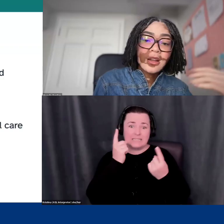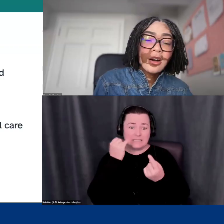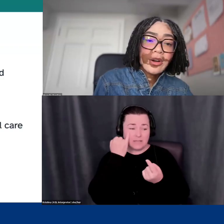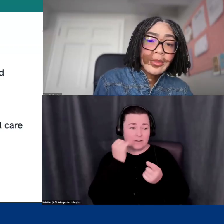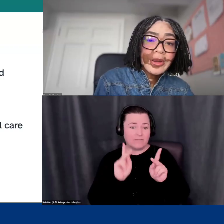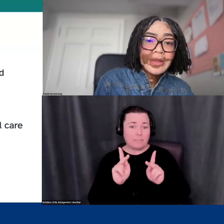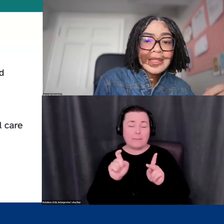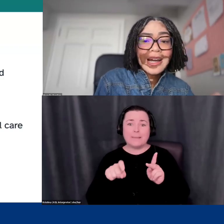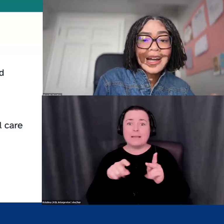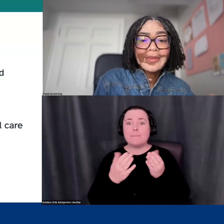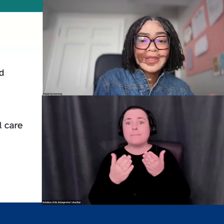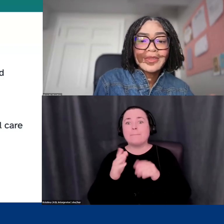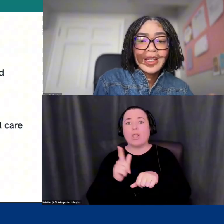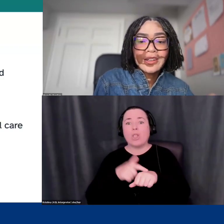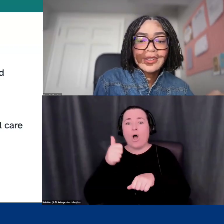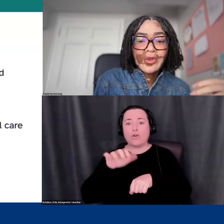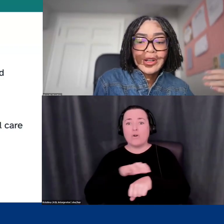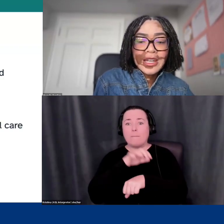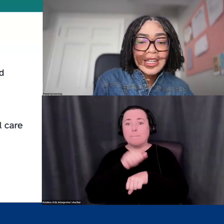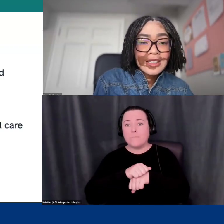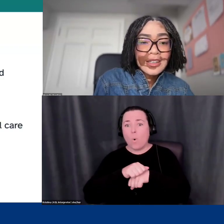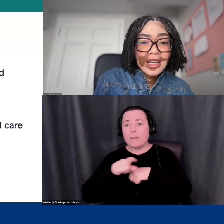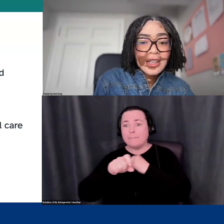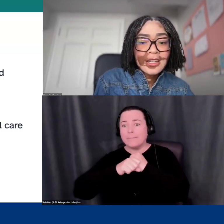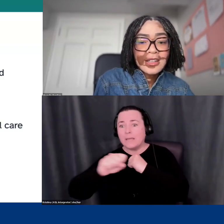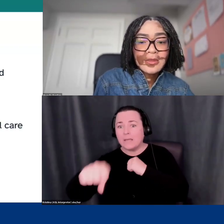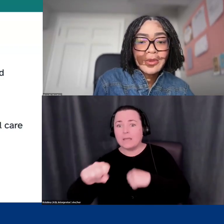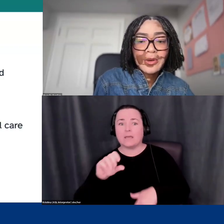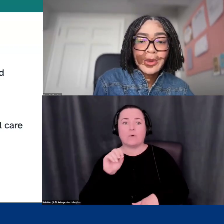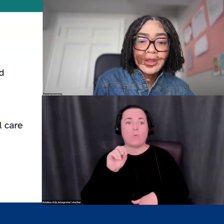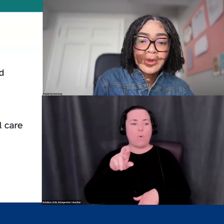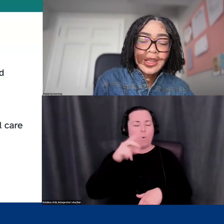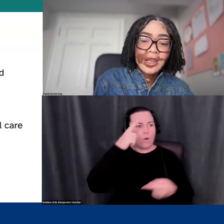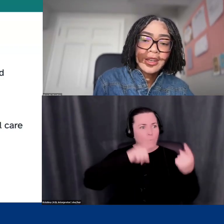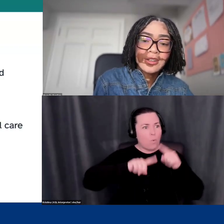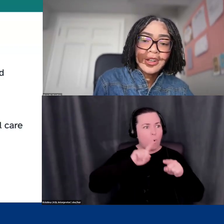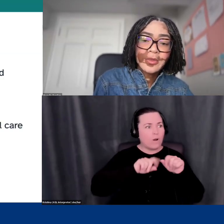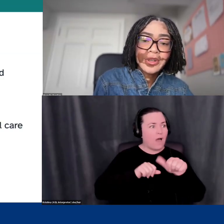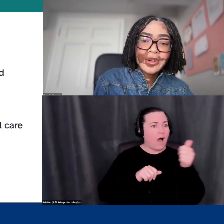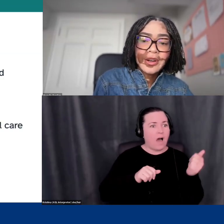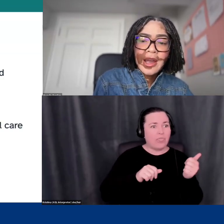longer appointment times, if there's coordination that they need support with with getting an interpreter,